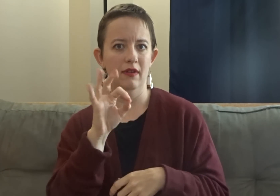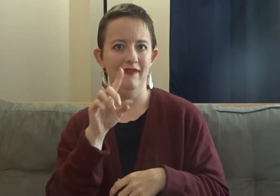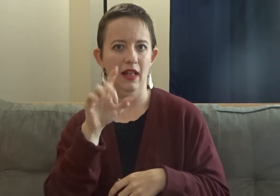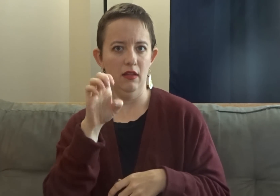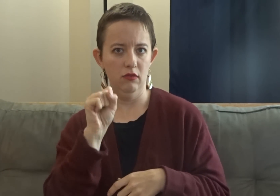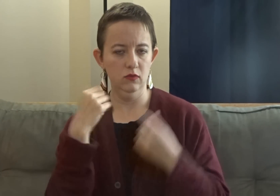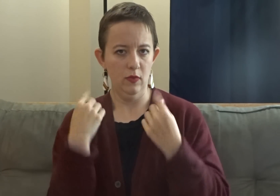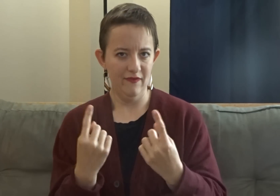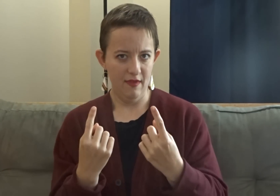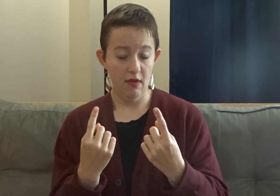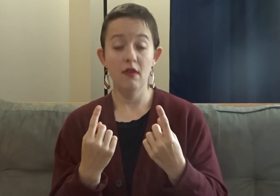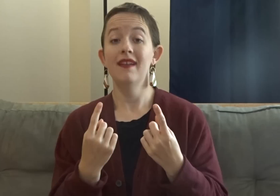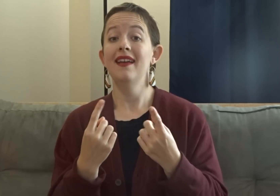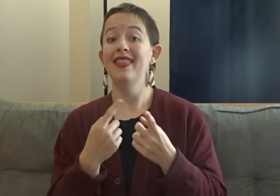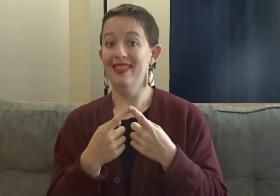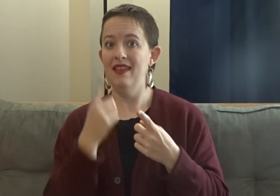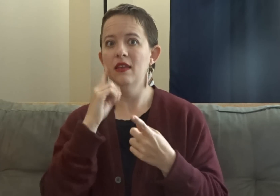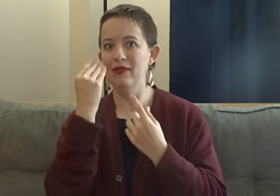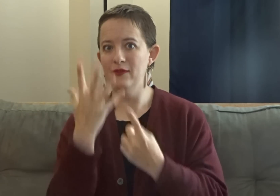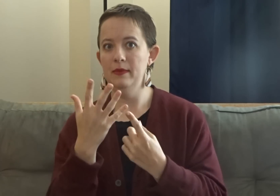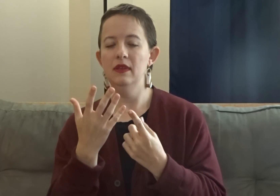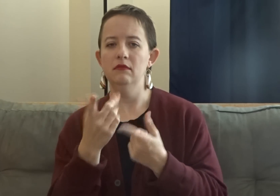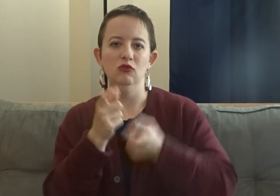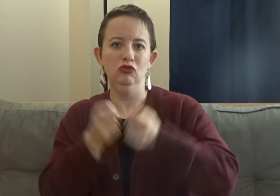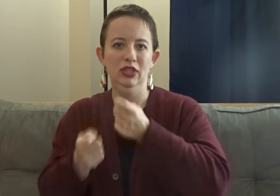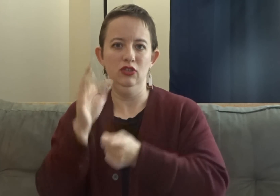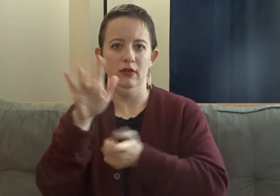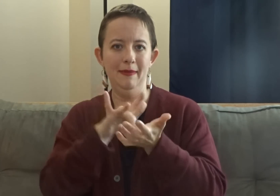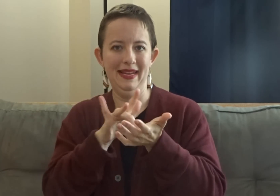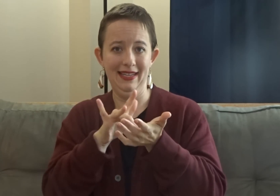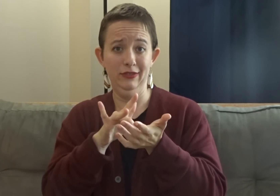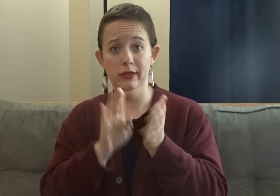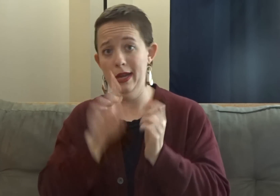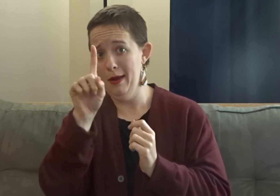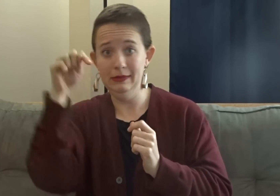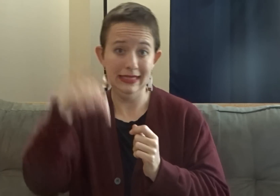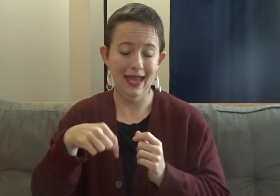you know, the growth of her follicles. Then they'll inform her how they want to change her stim meds.